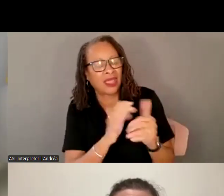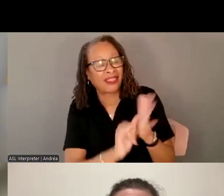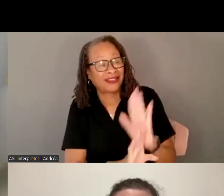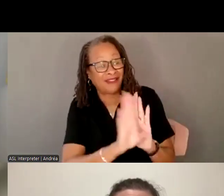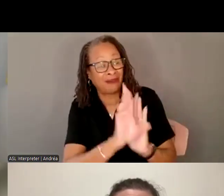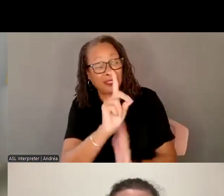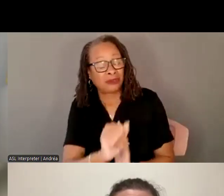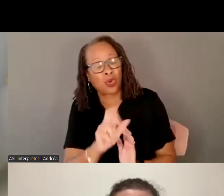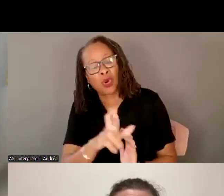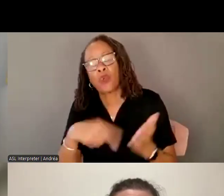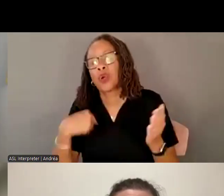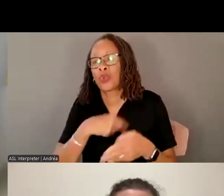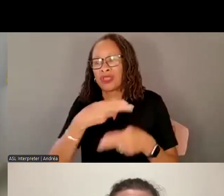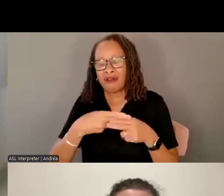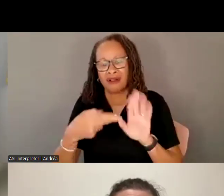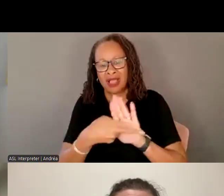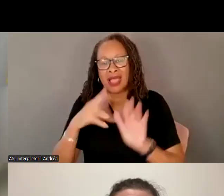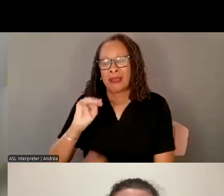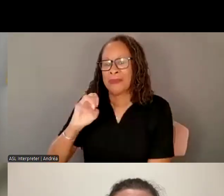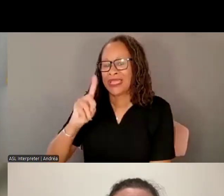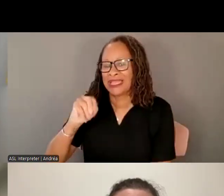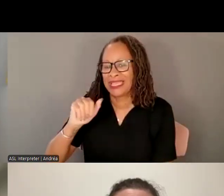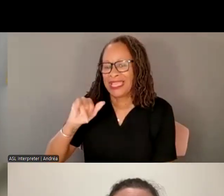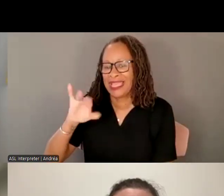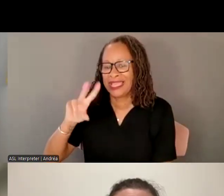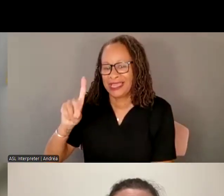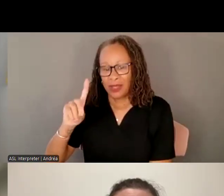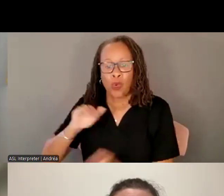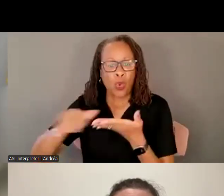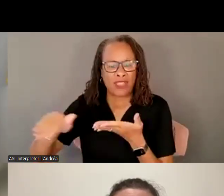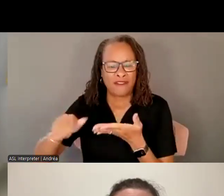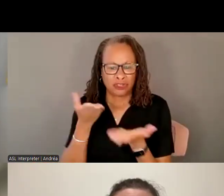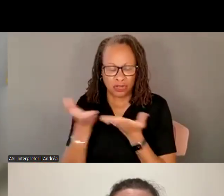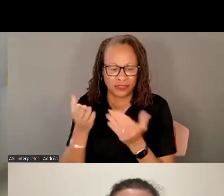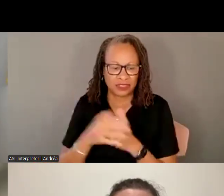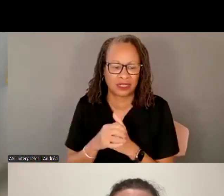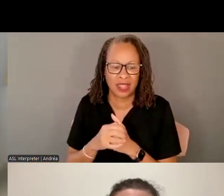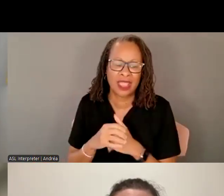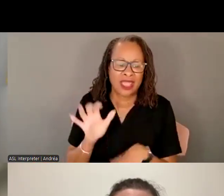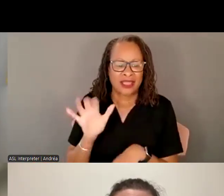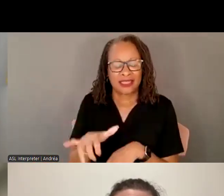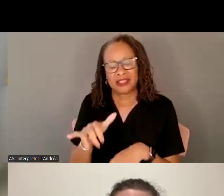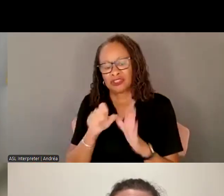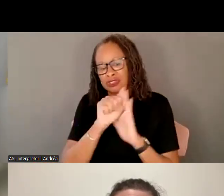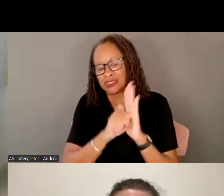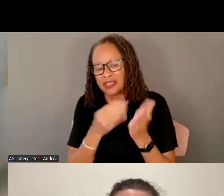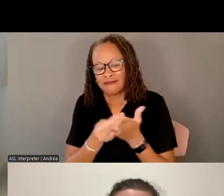or what we call Medicaid waiver services without getting too in the weeds with it, are kind of state funds that can be directed